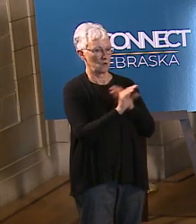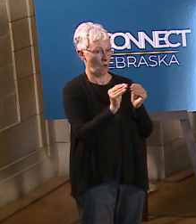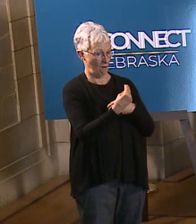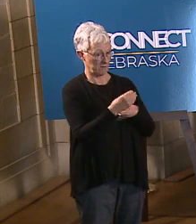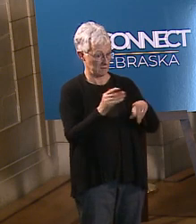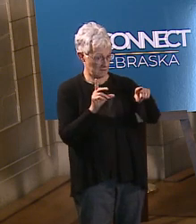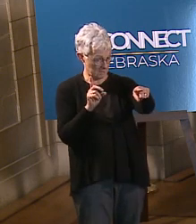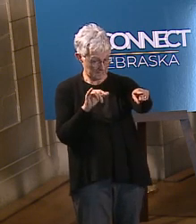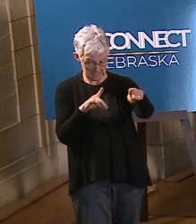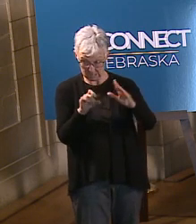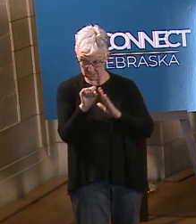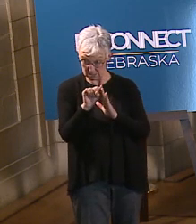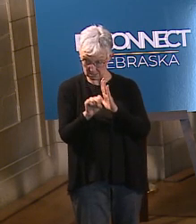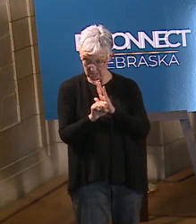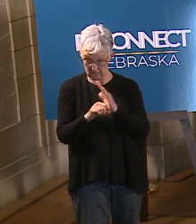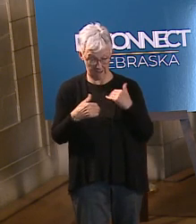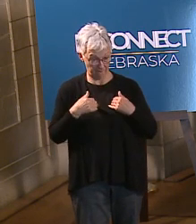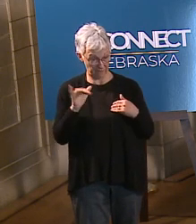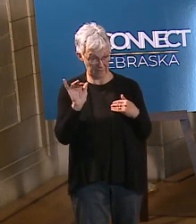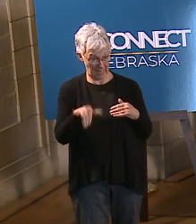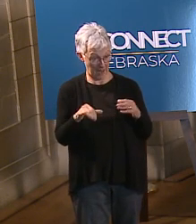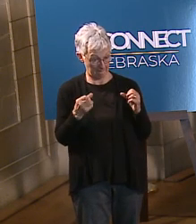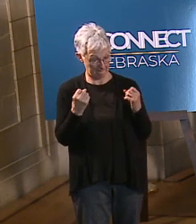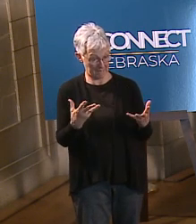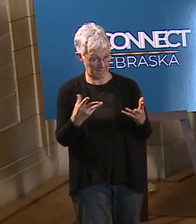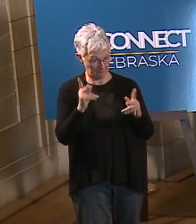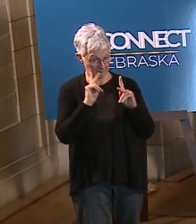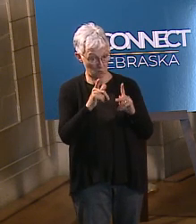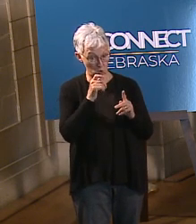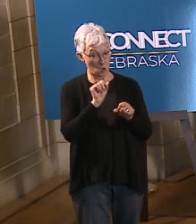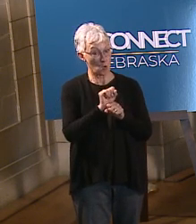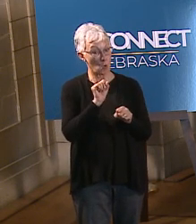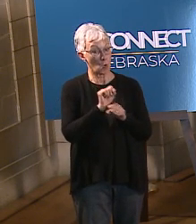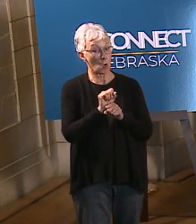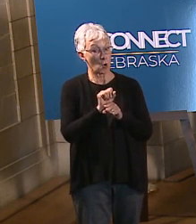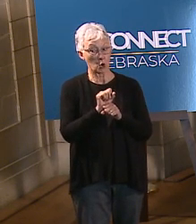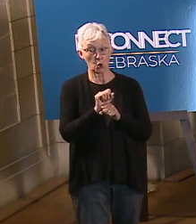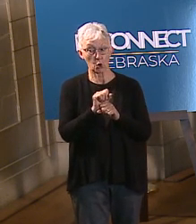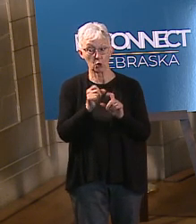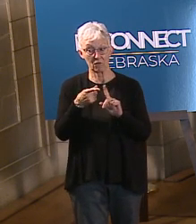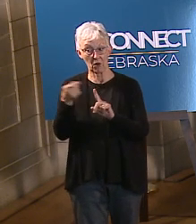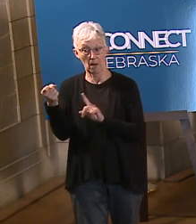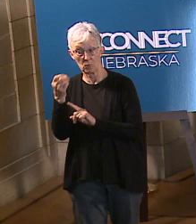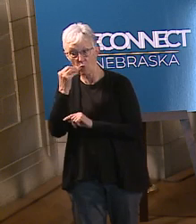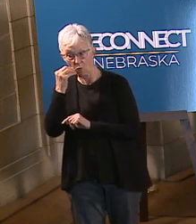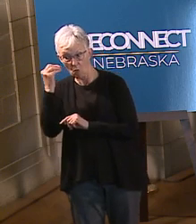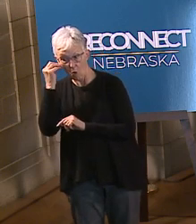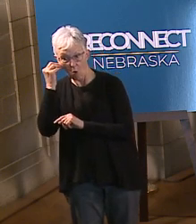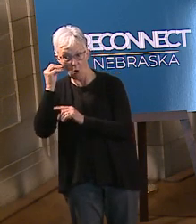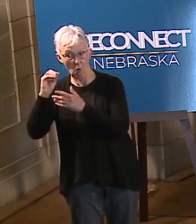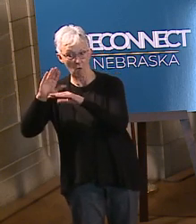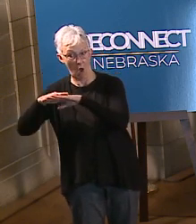EVERYBODY IS COMING TO THE OFFICE.